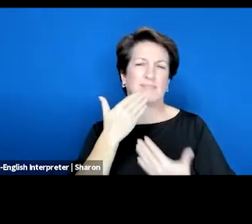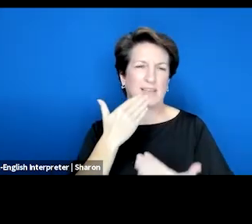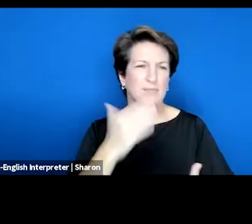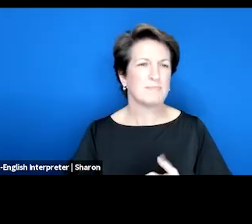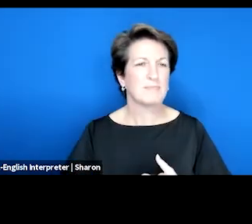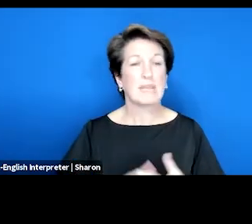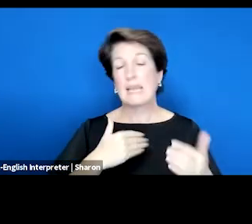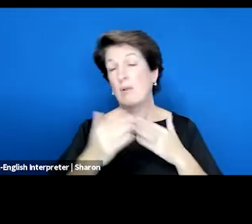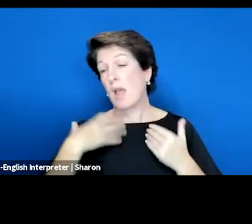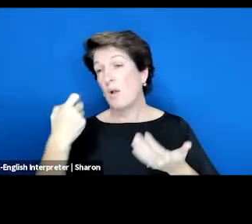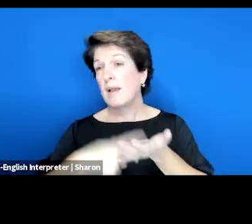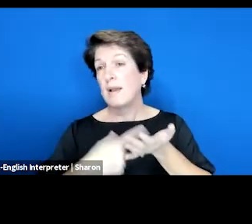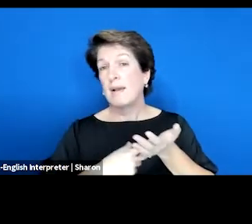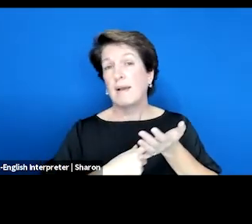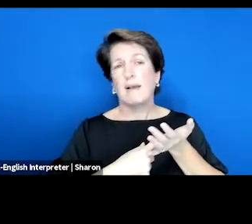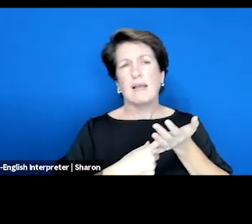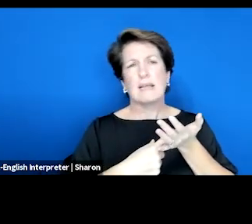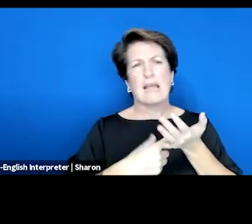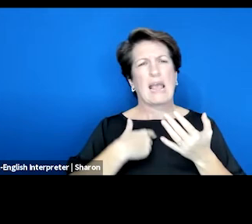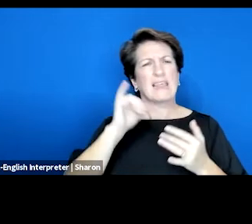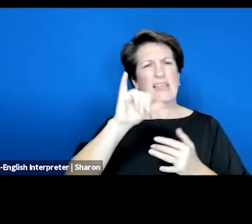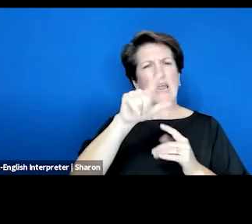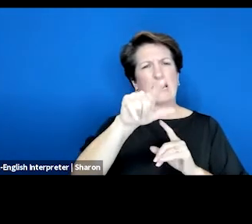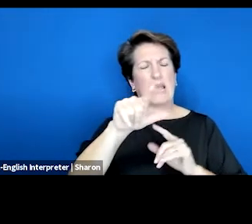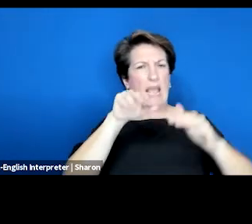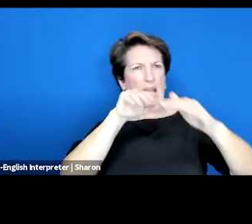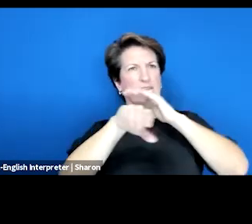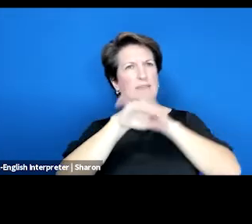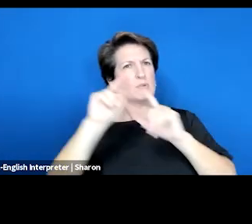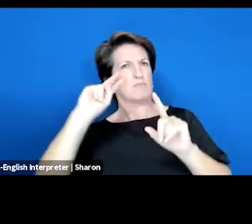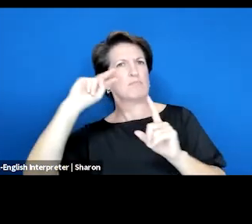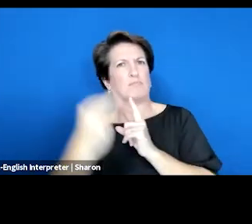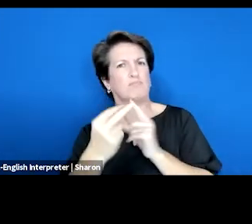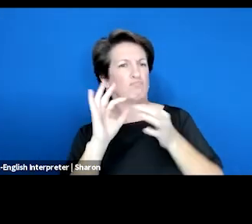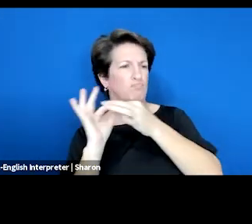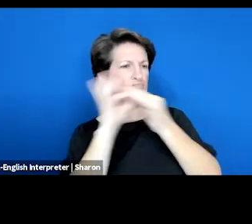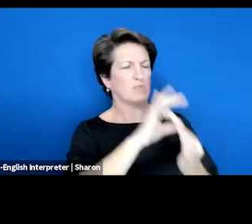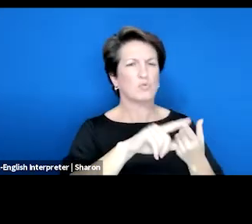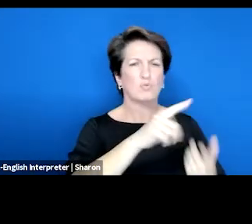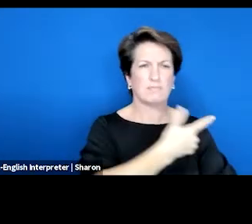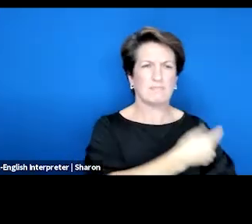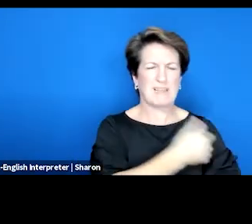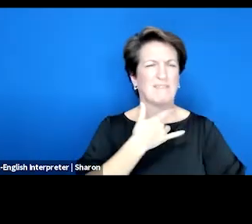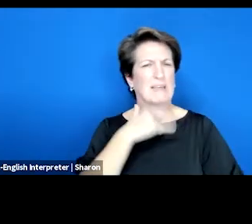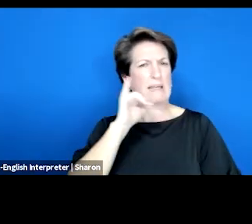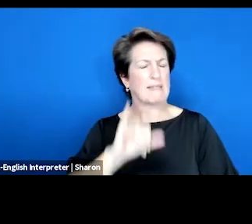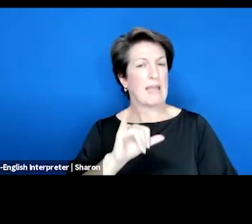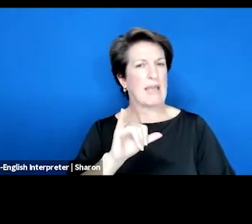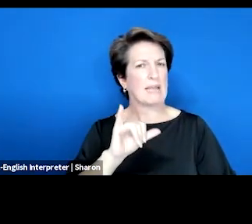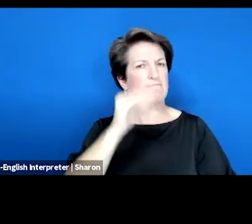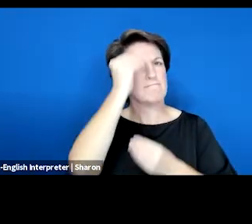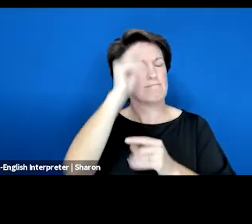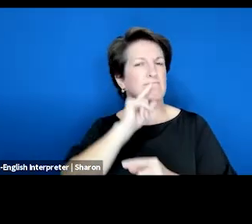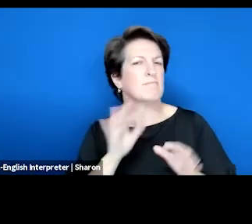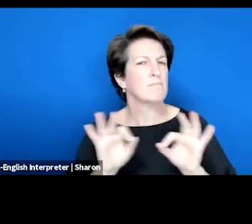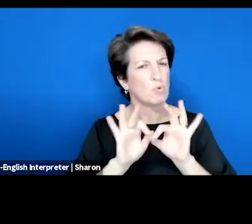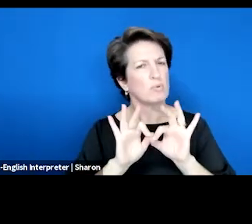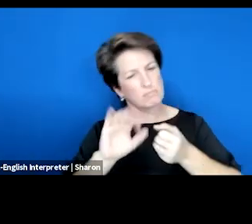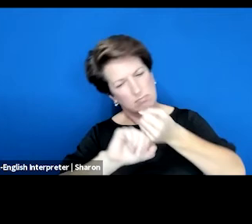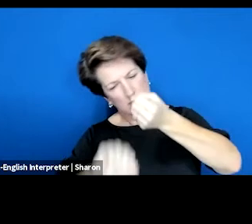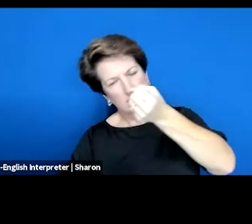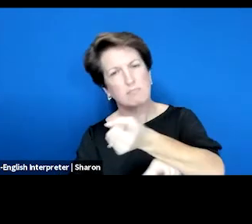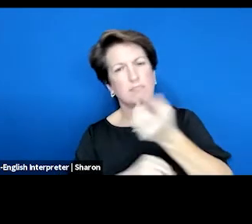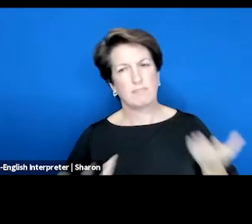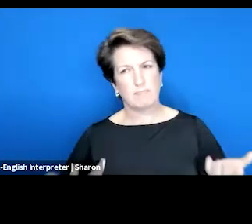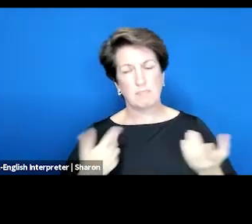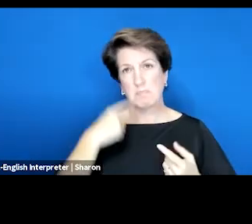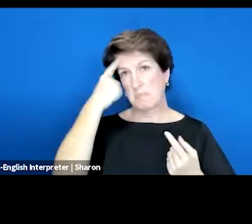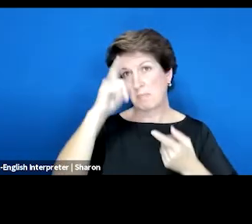accessibility